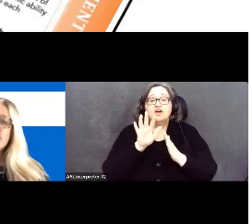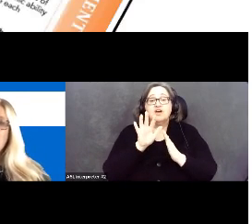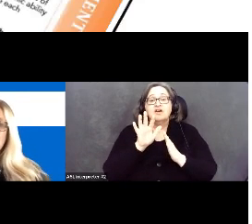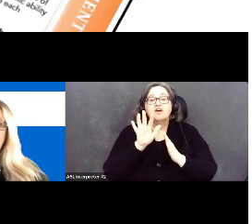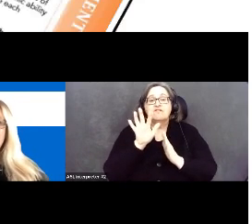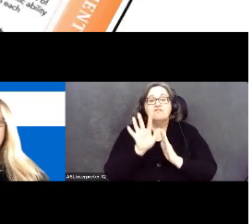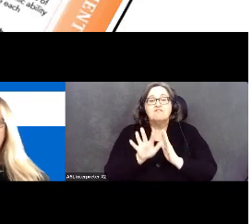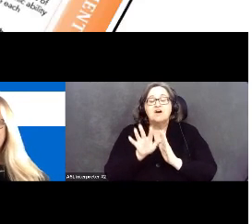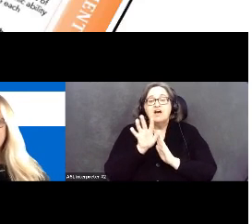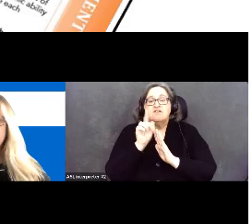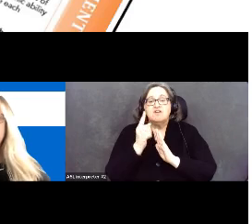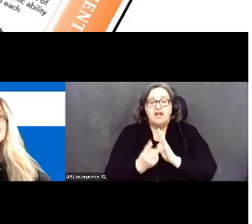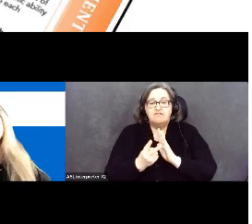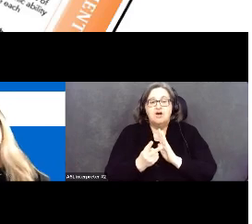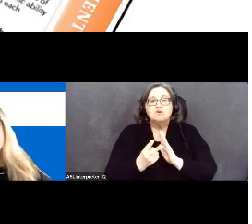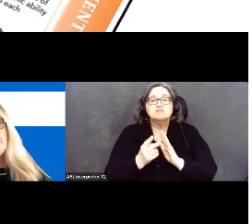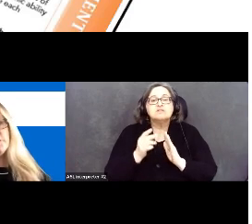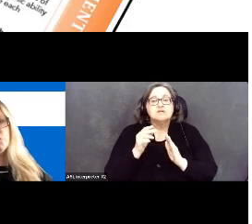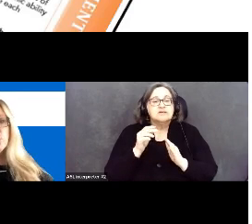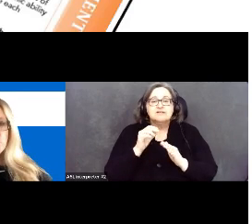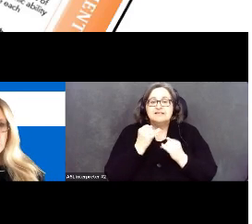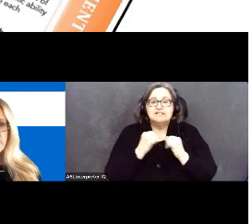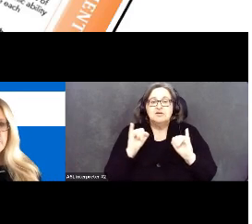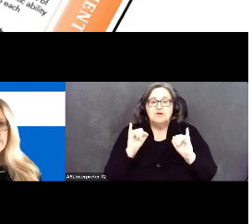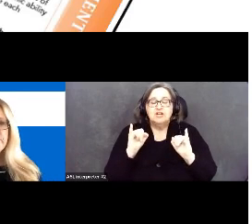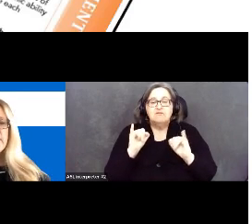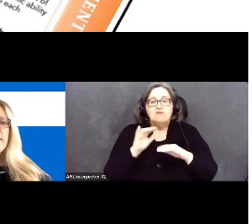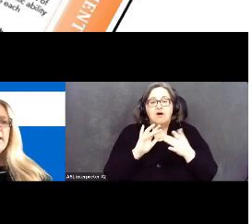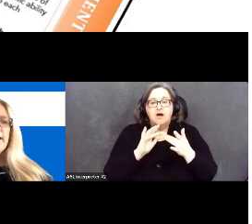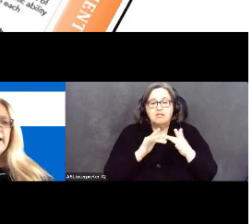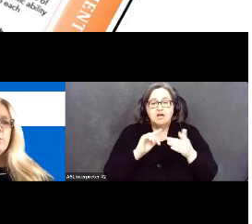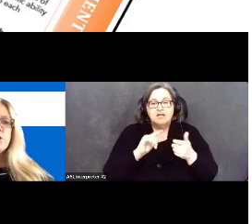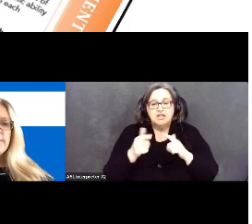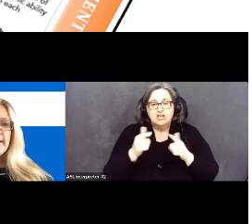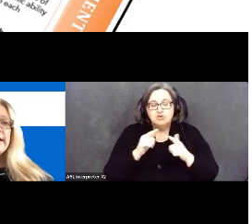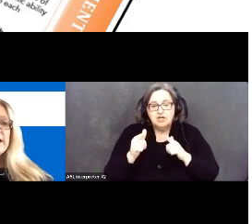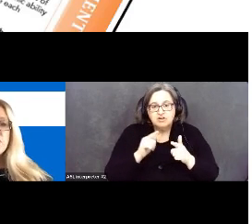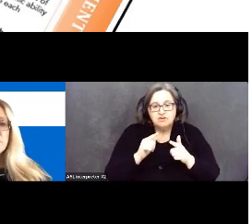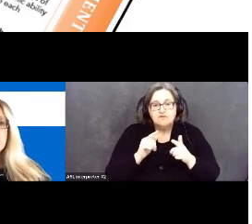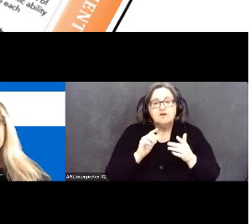online, interactive, 7 module course. It was created in conjunction with the